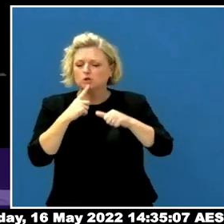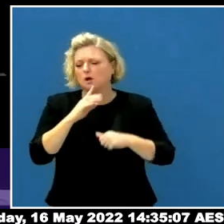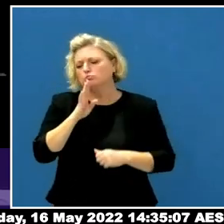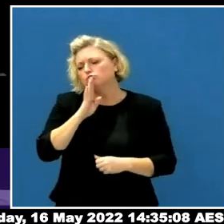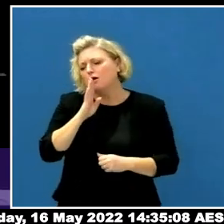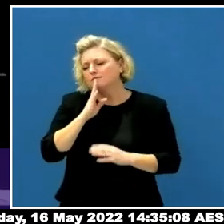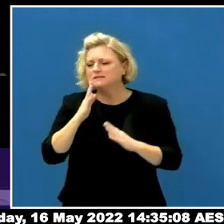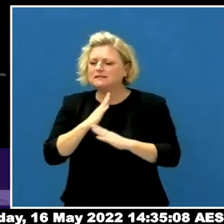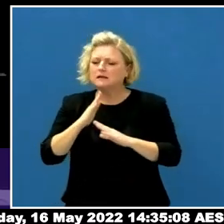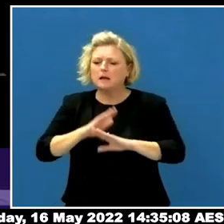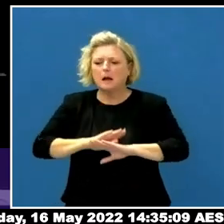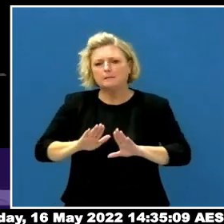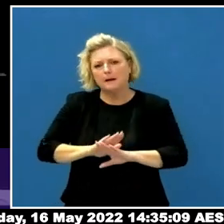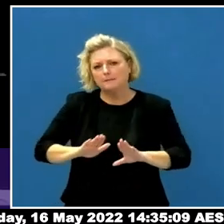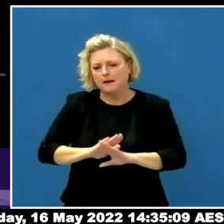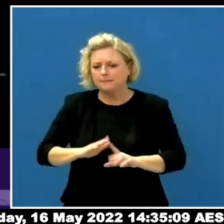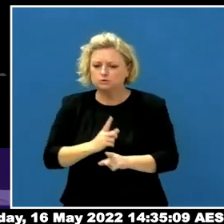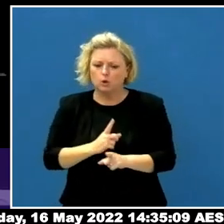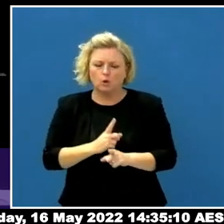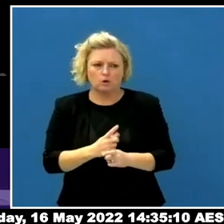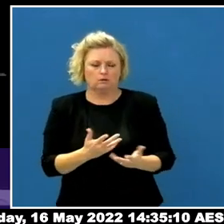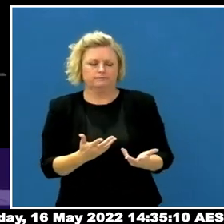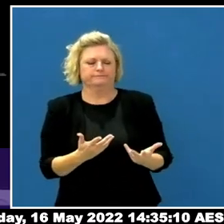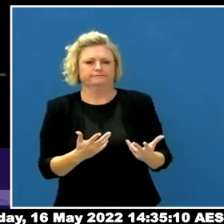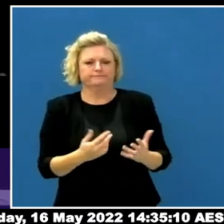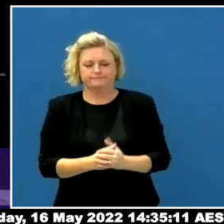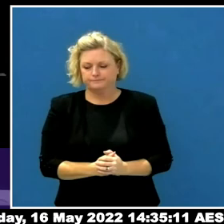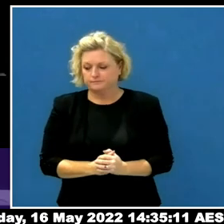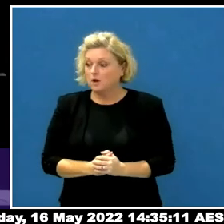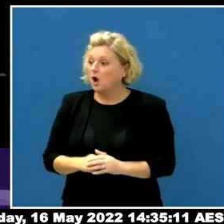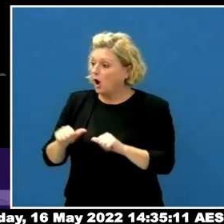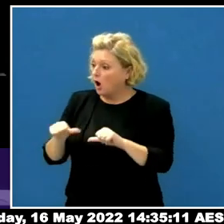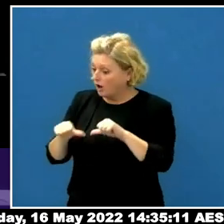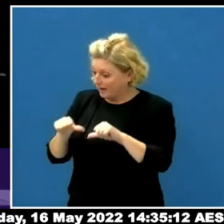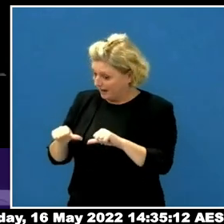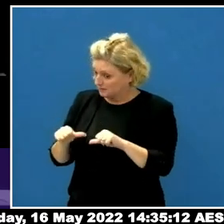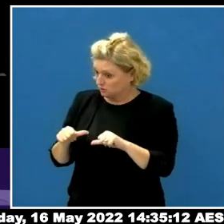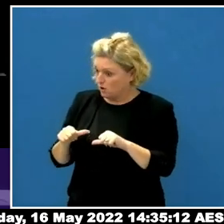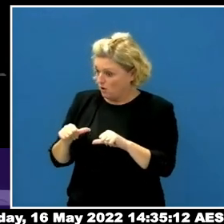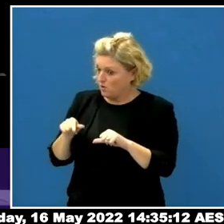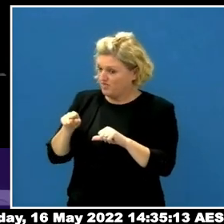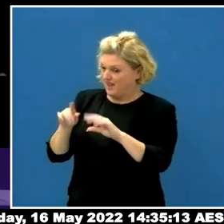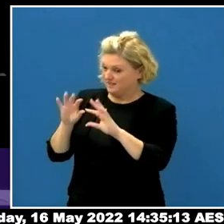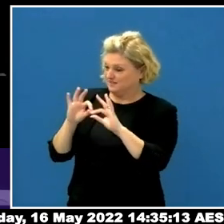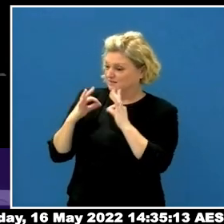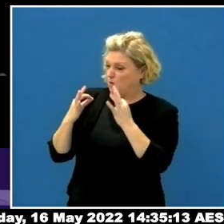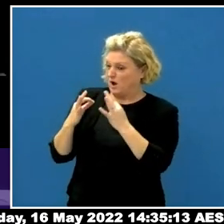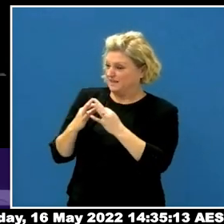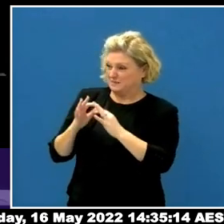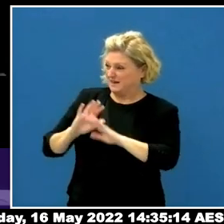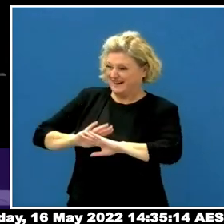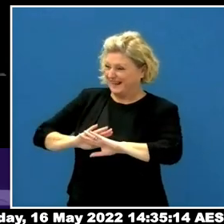And that's - that's the extent to which Afford has ever communicated anything about it to you? LILLY: That's correct.